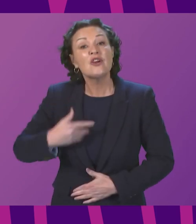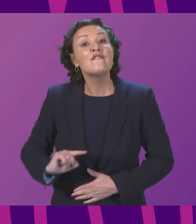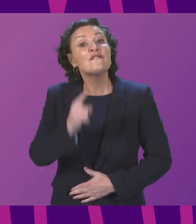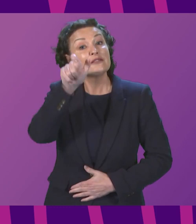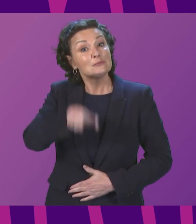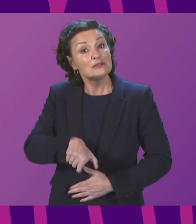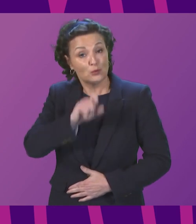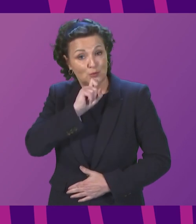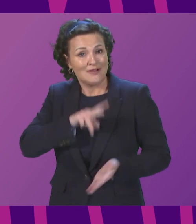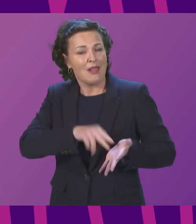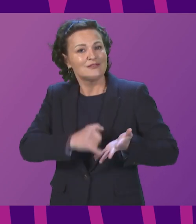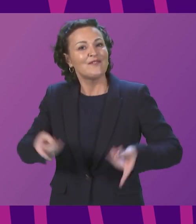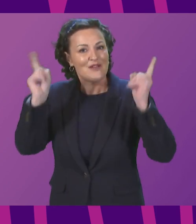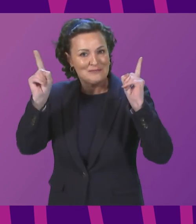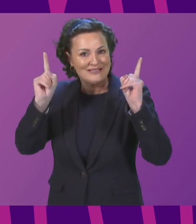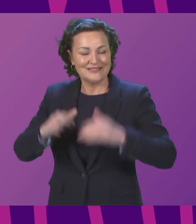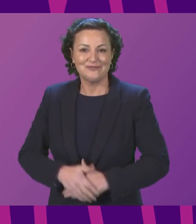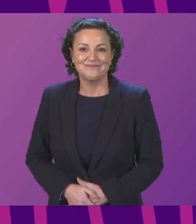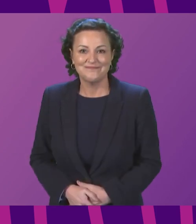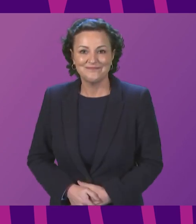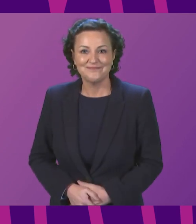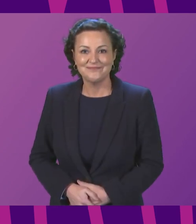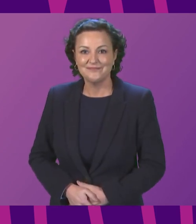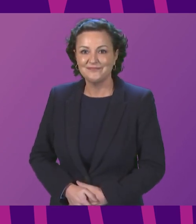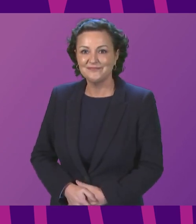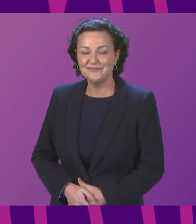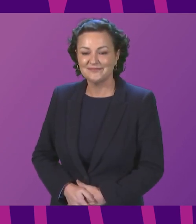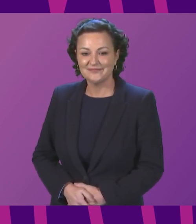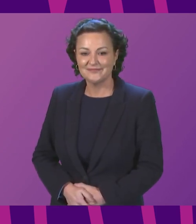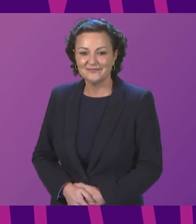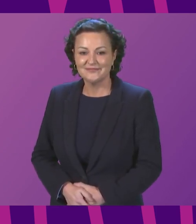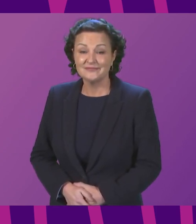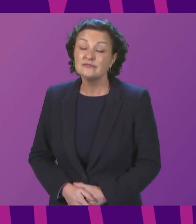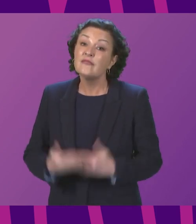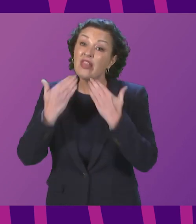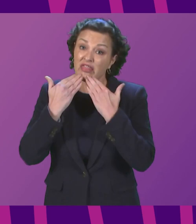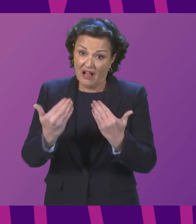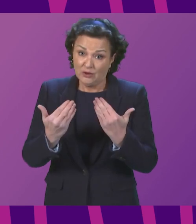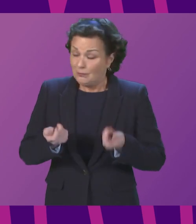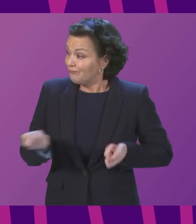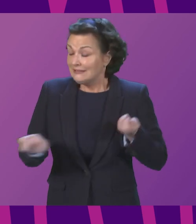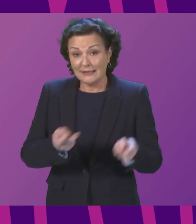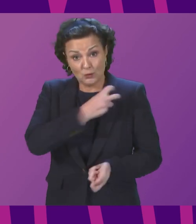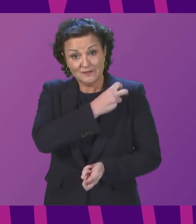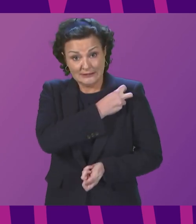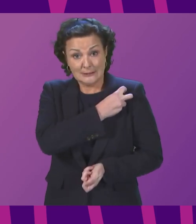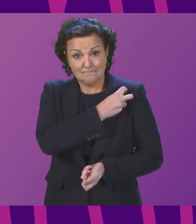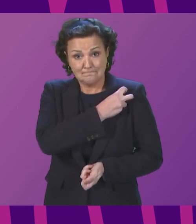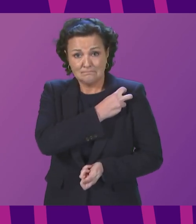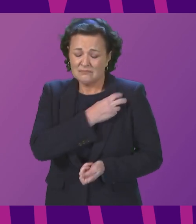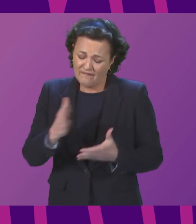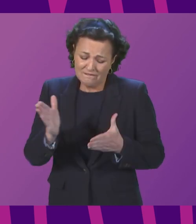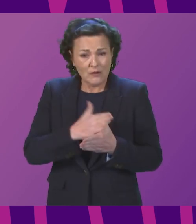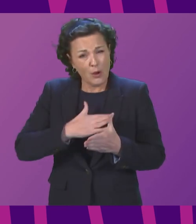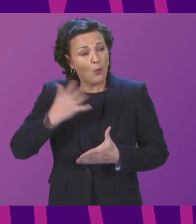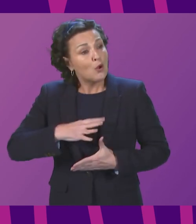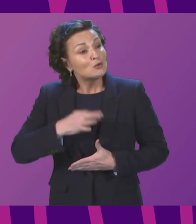Thank you, Presiding Officer. I wish you and everyone in Parliament and across the country